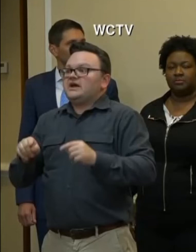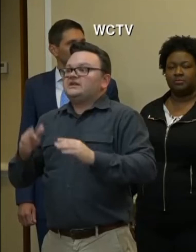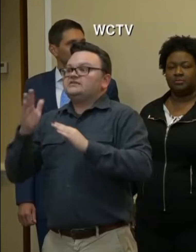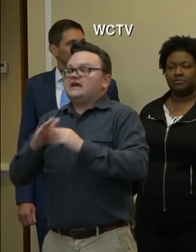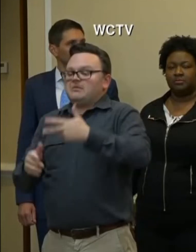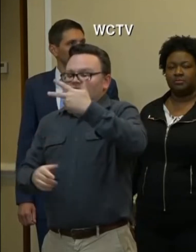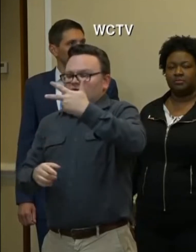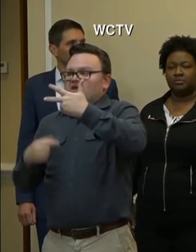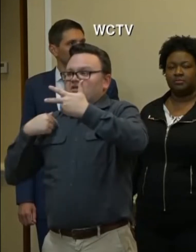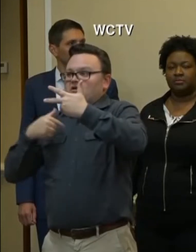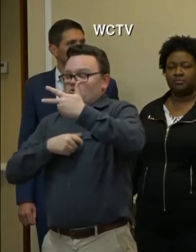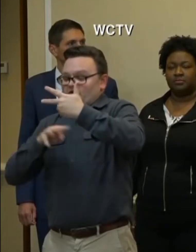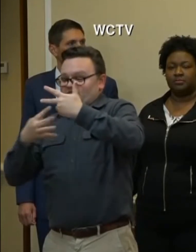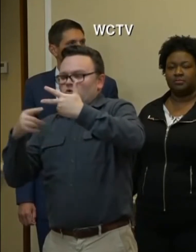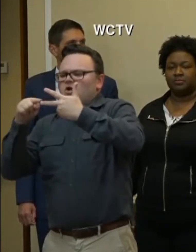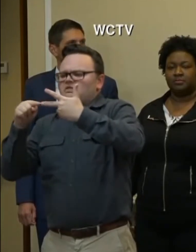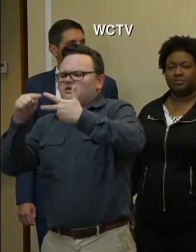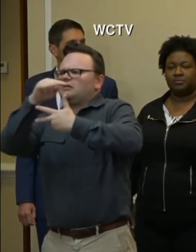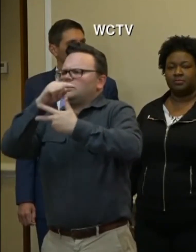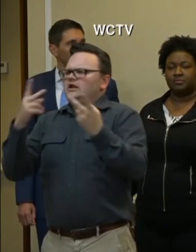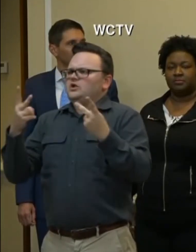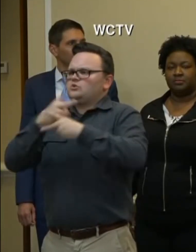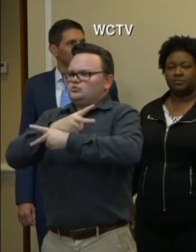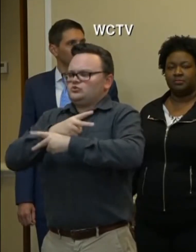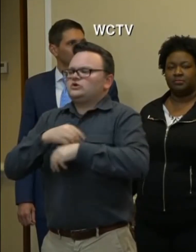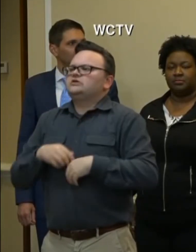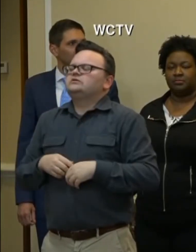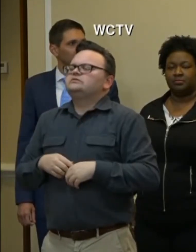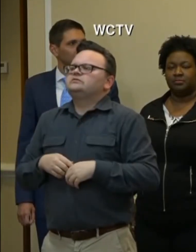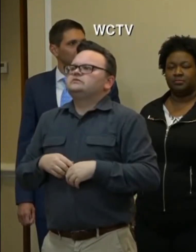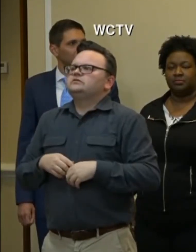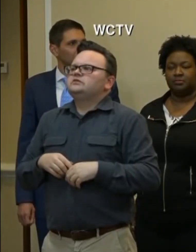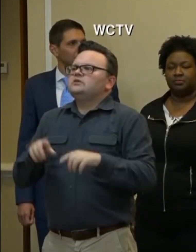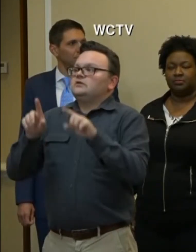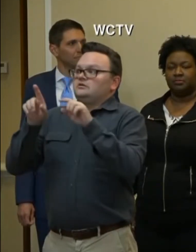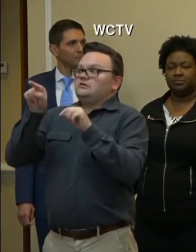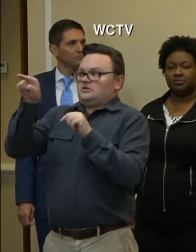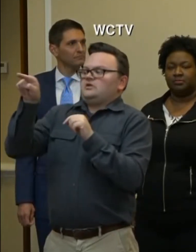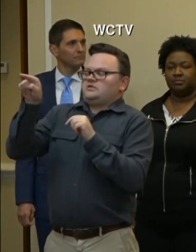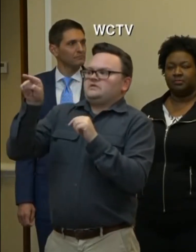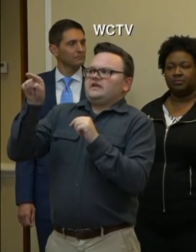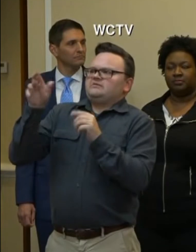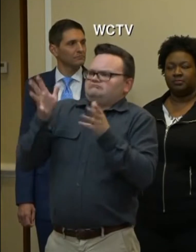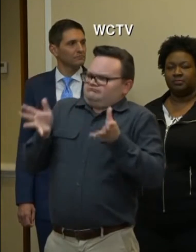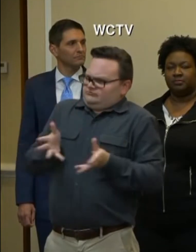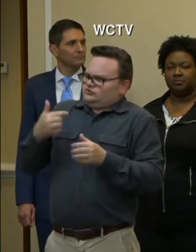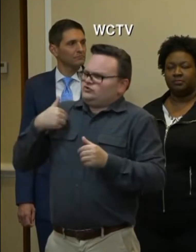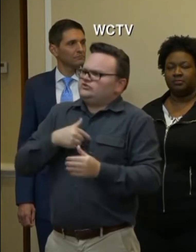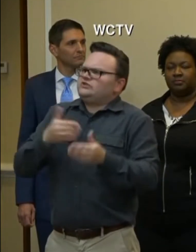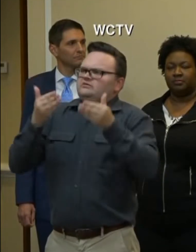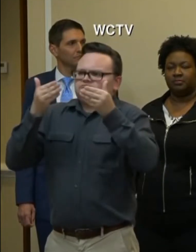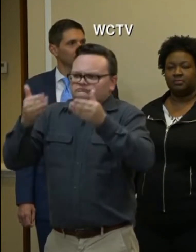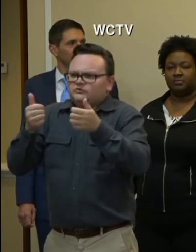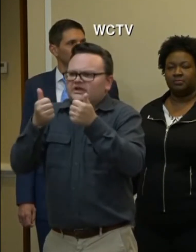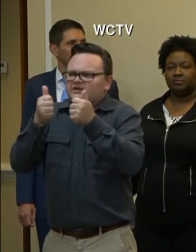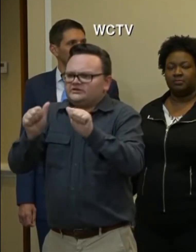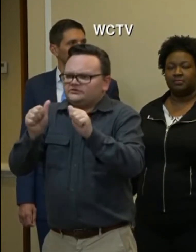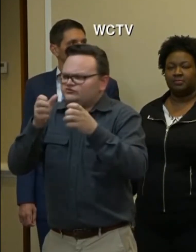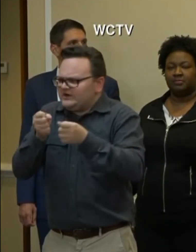they cited us for taking some of the mitigation steps that we're doing and so working very hard to isolate the cases as they come in